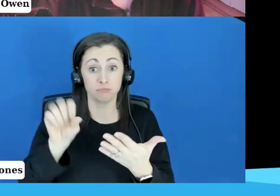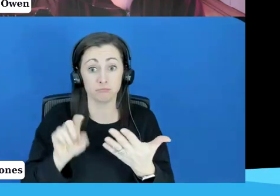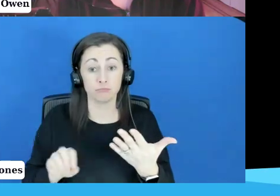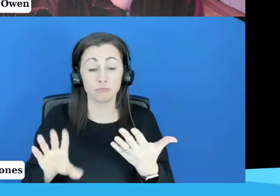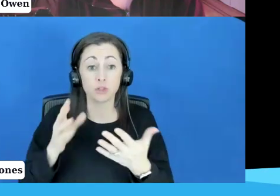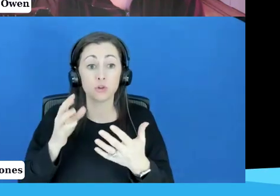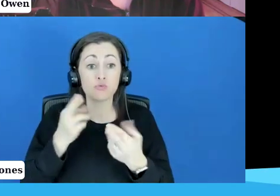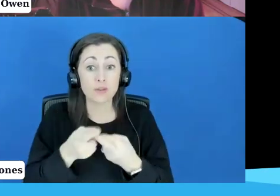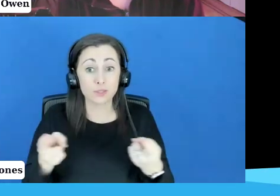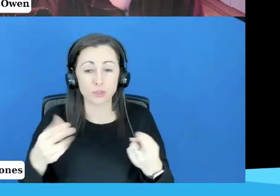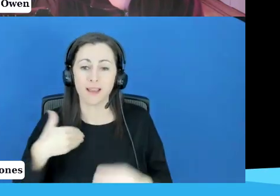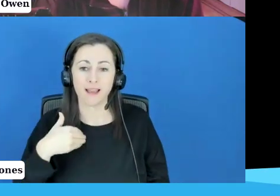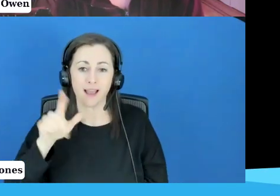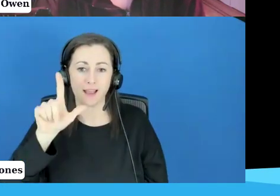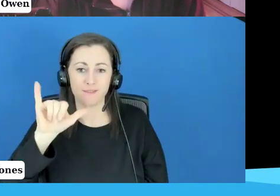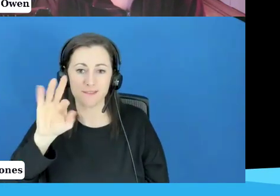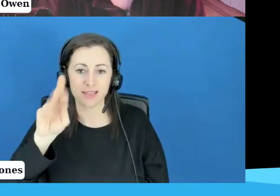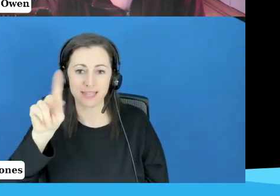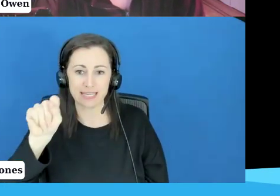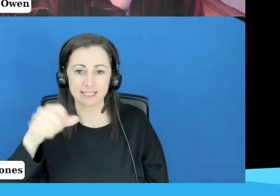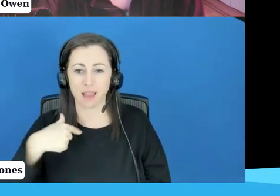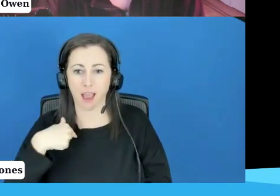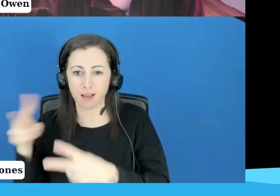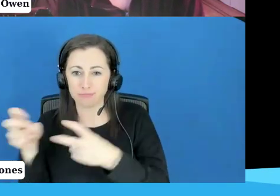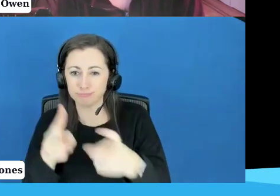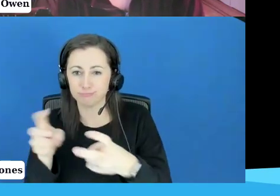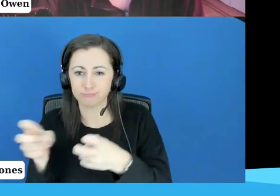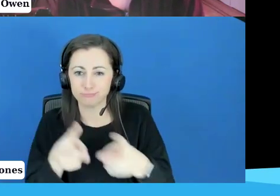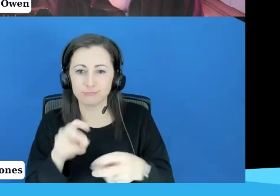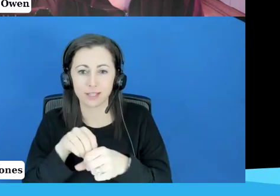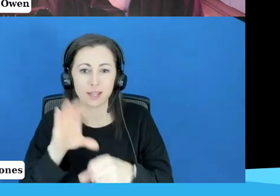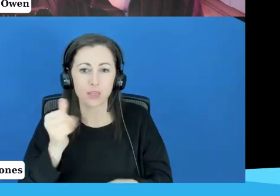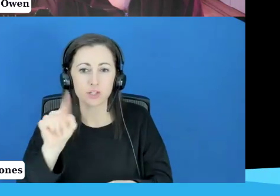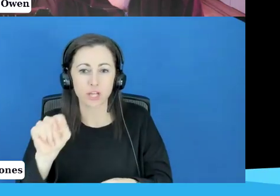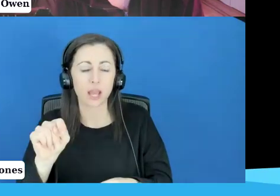I'm working on putting them in the chat, but we will also send them out